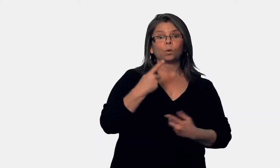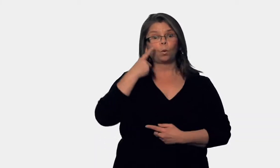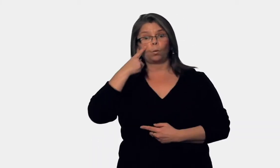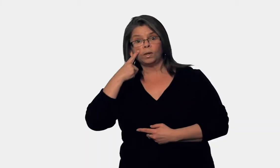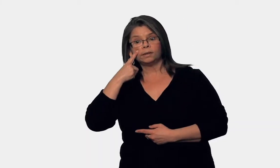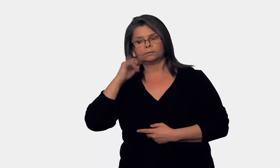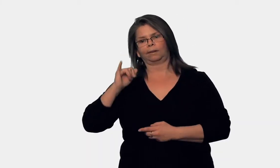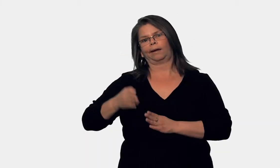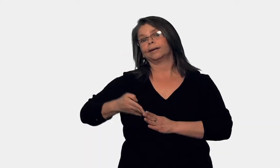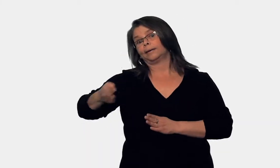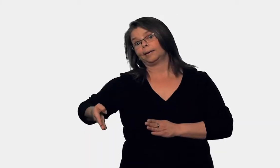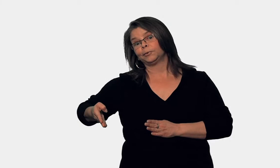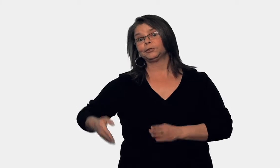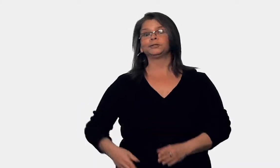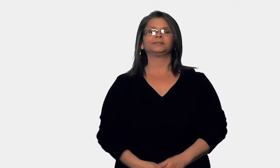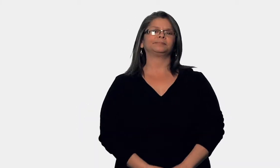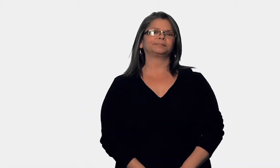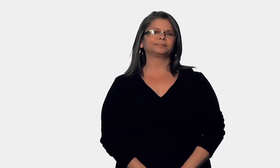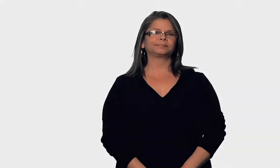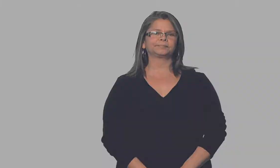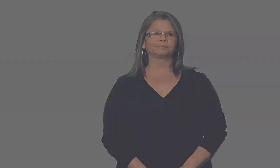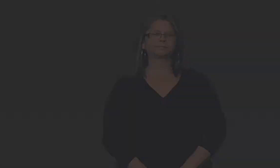by contacting the Police.